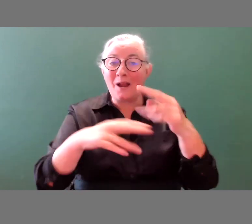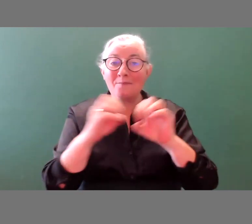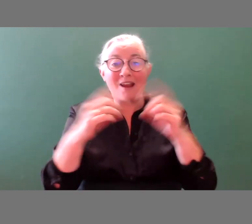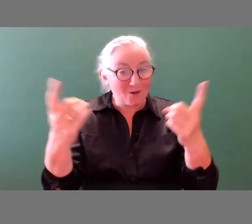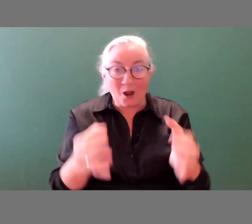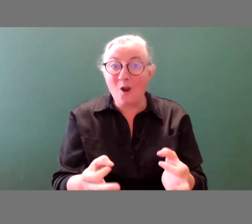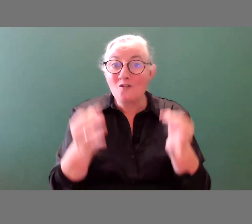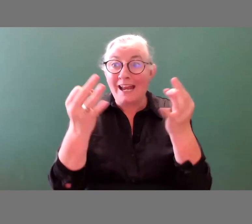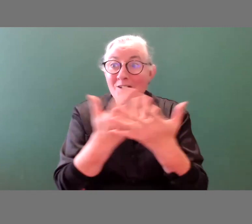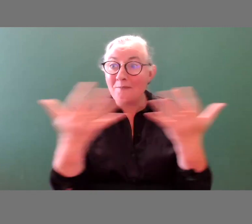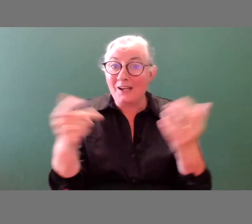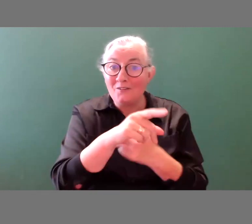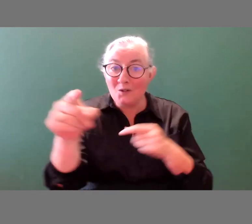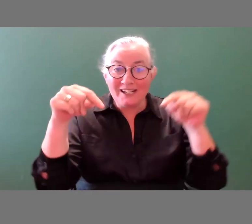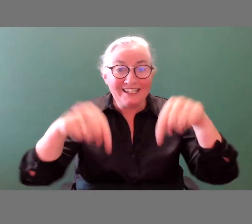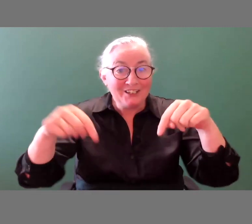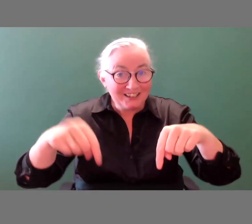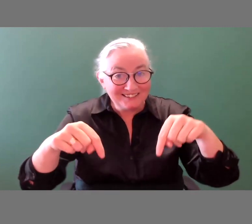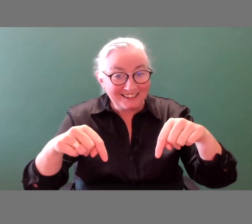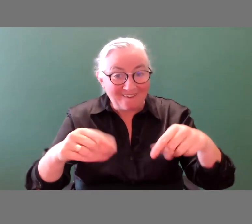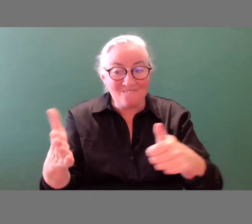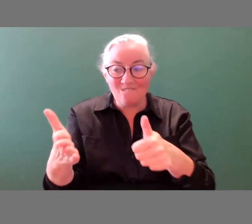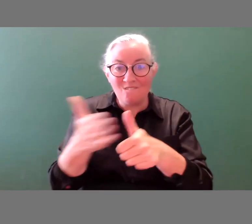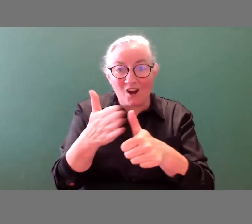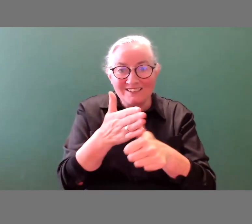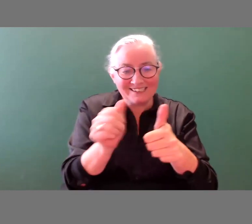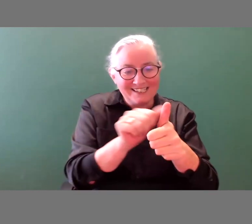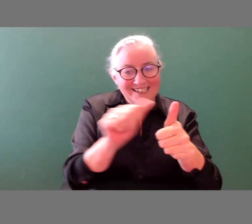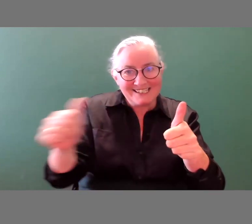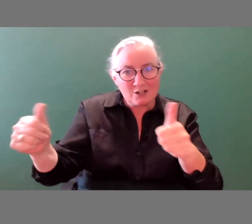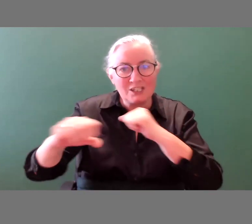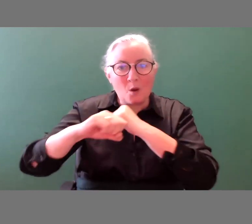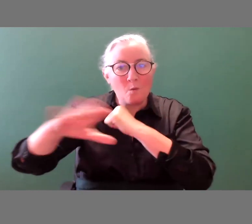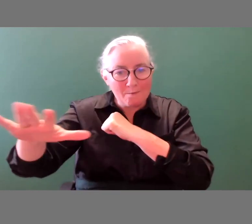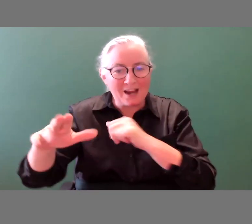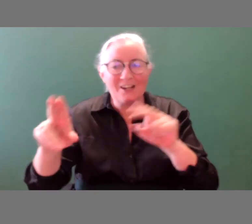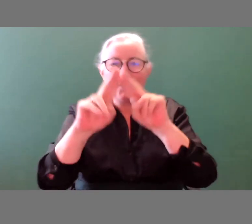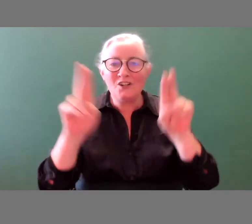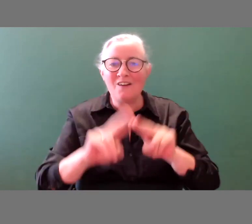many here for the first of our series of webinars on Universal Design in the built